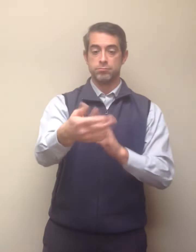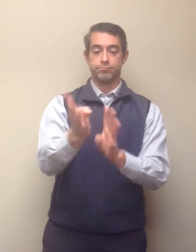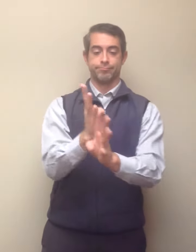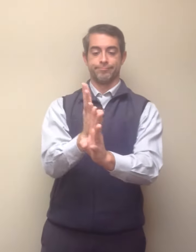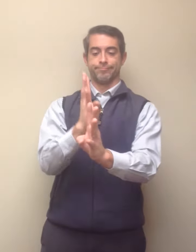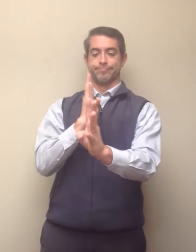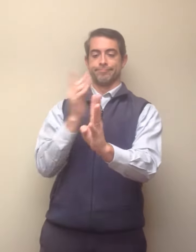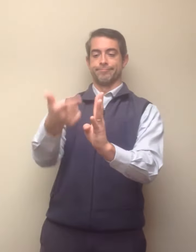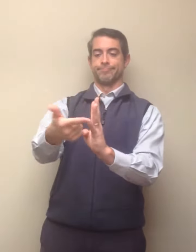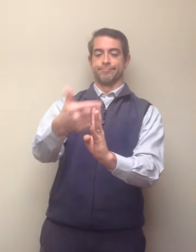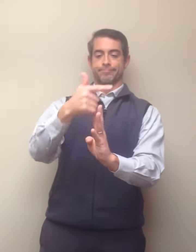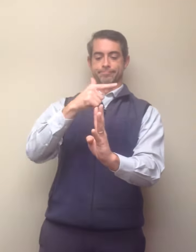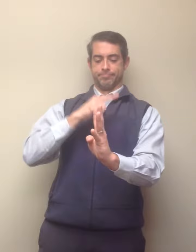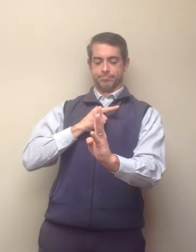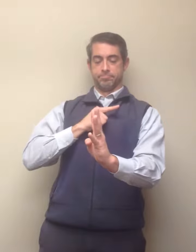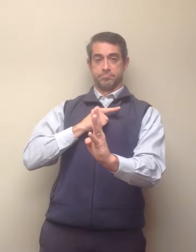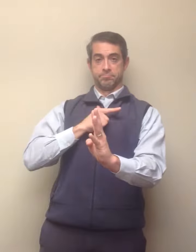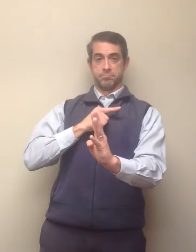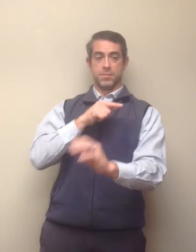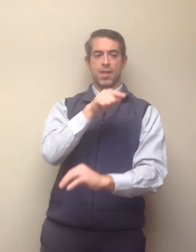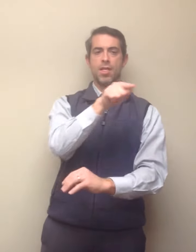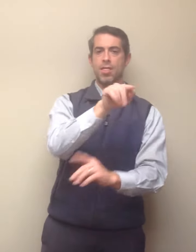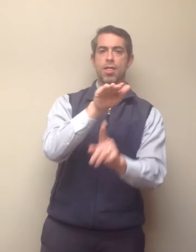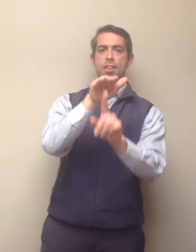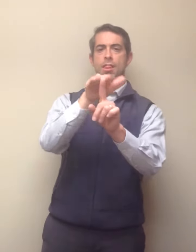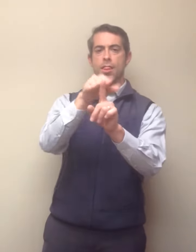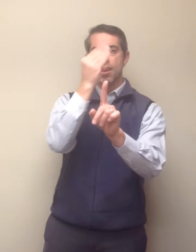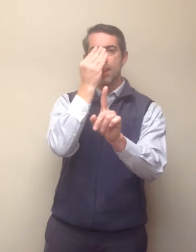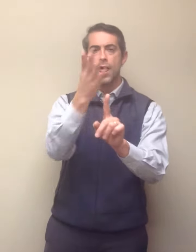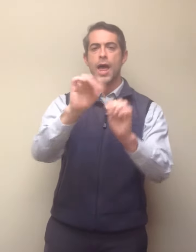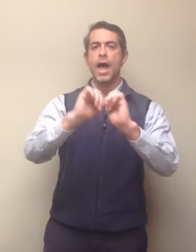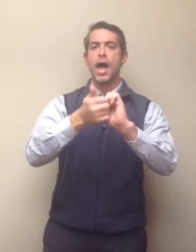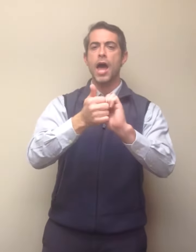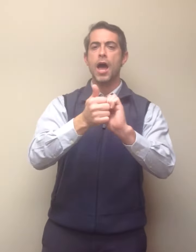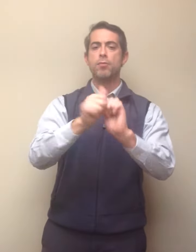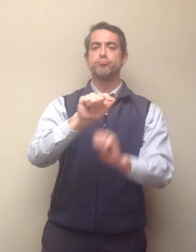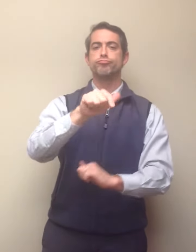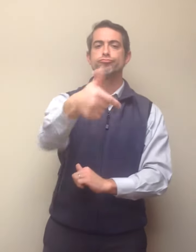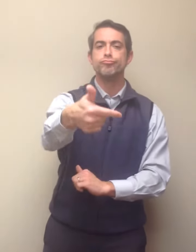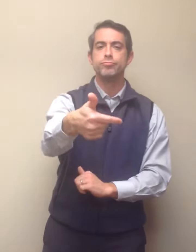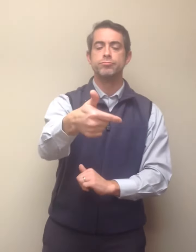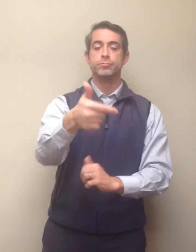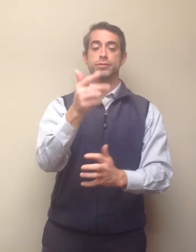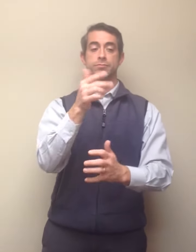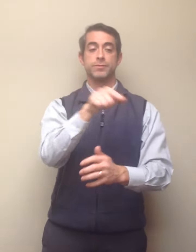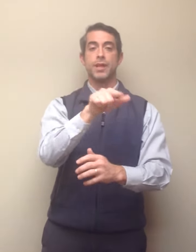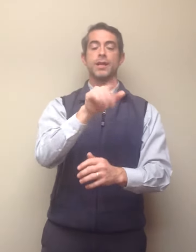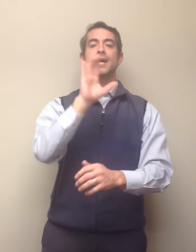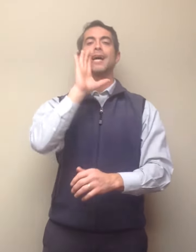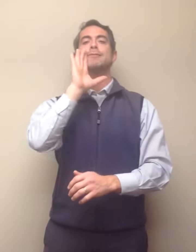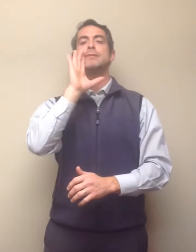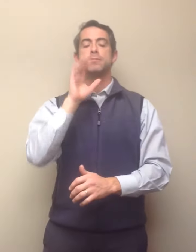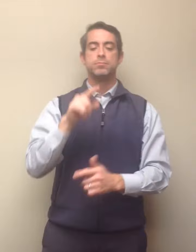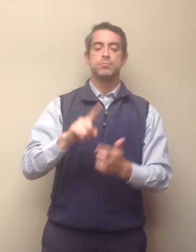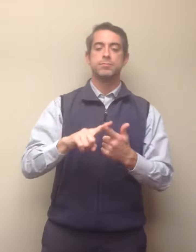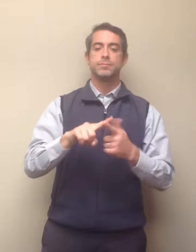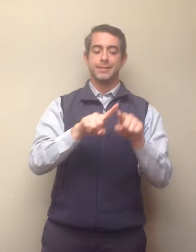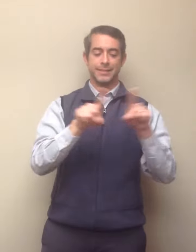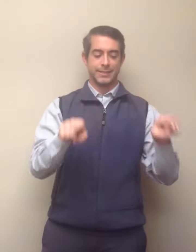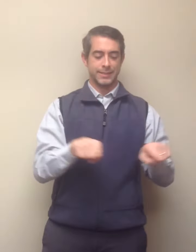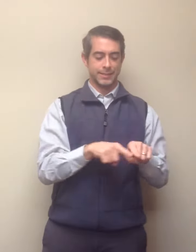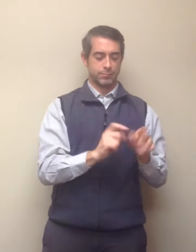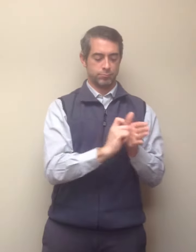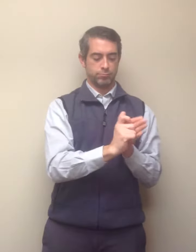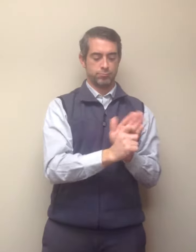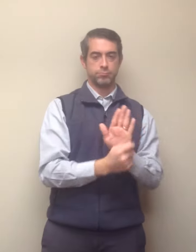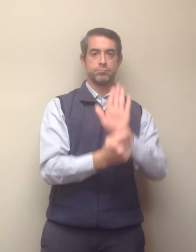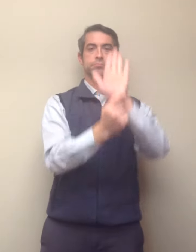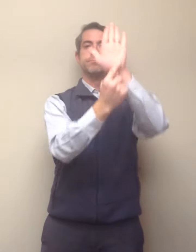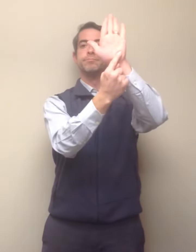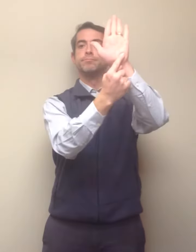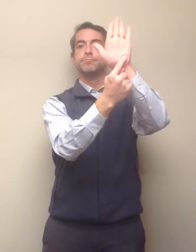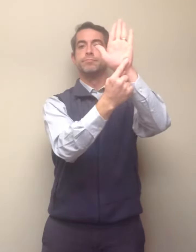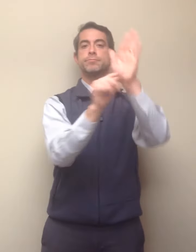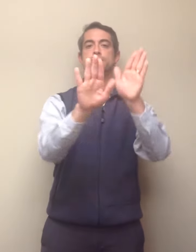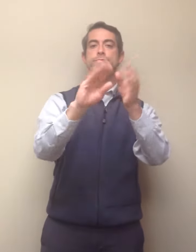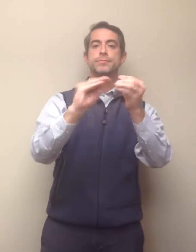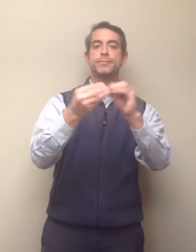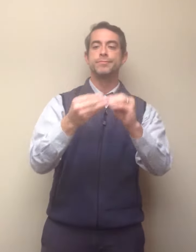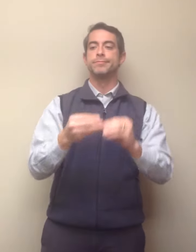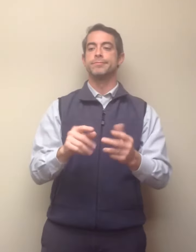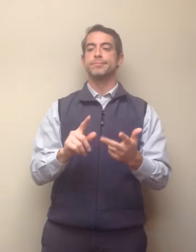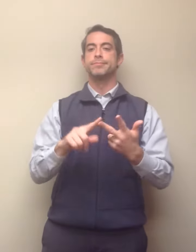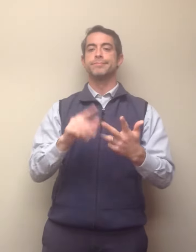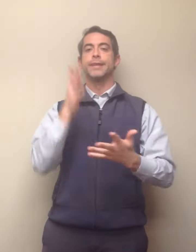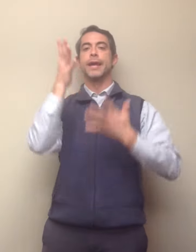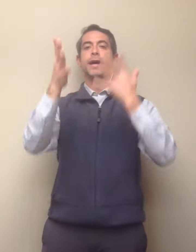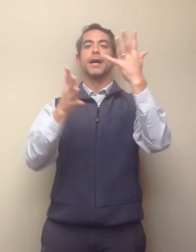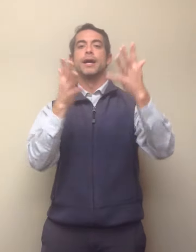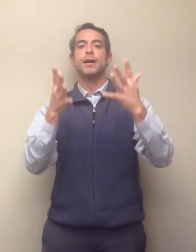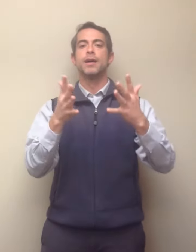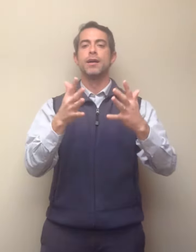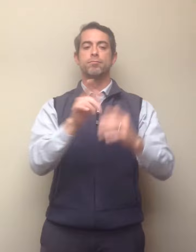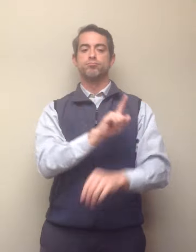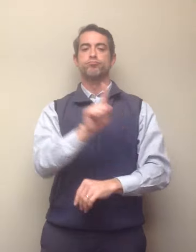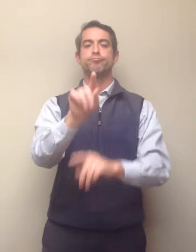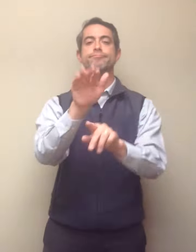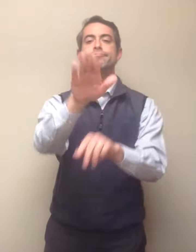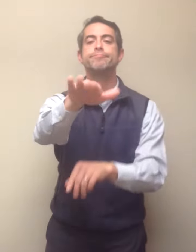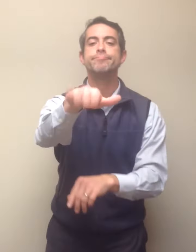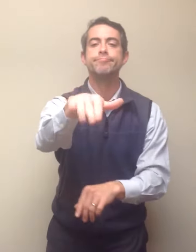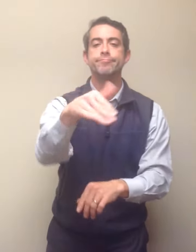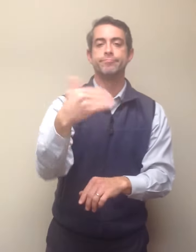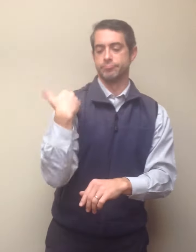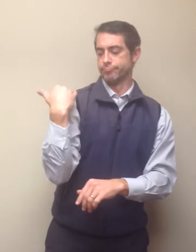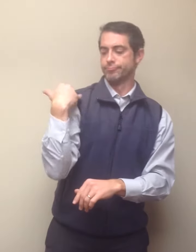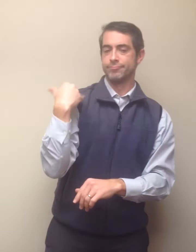If "Yes," how did they alert you? (verbally, sign language, gestures, etc.)